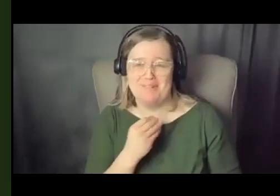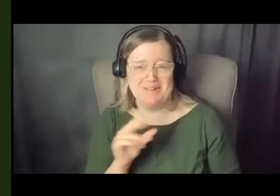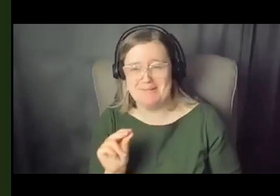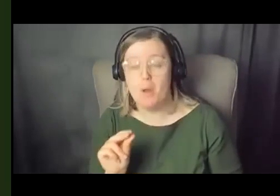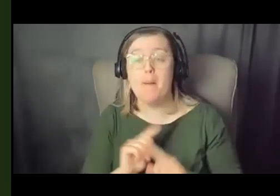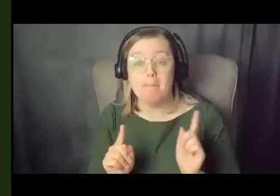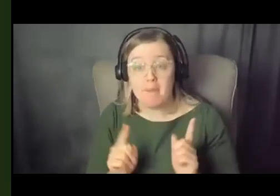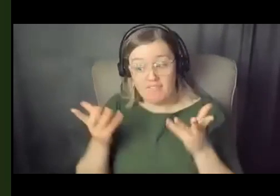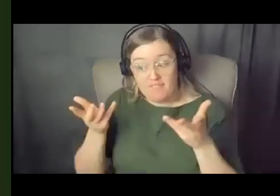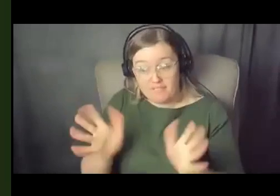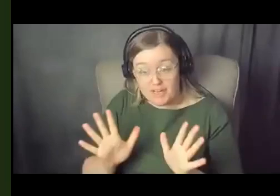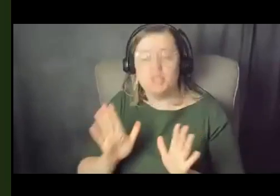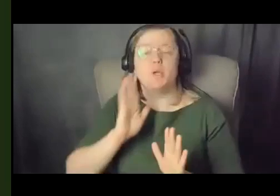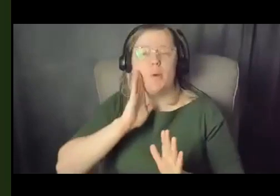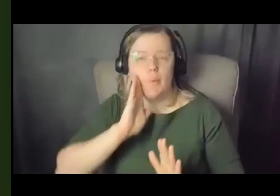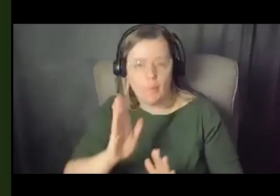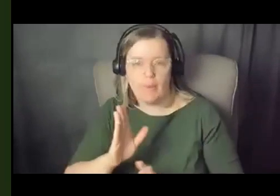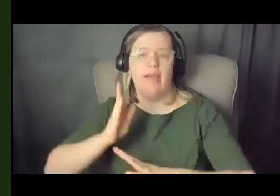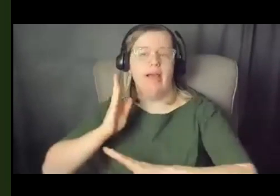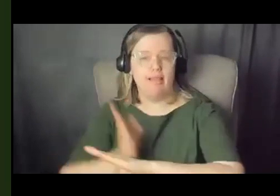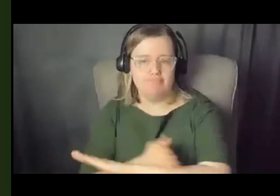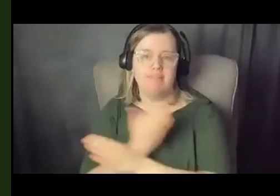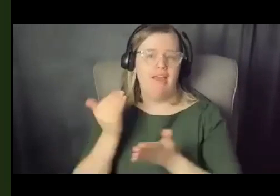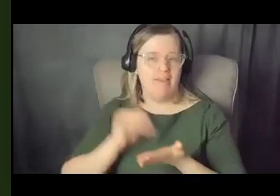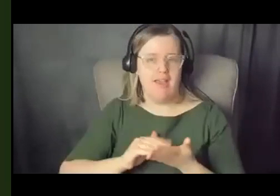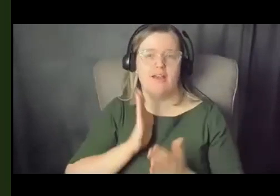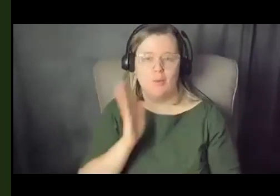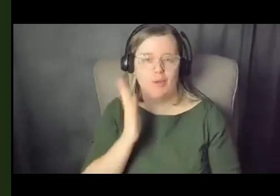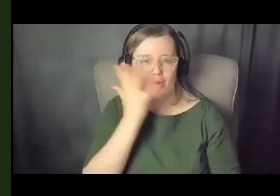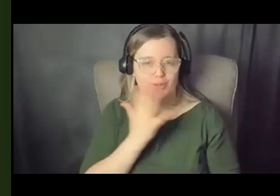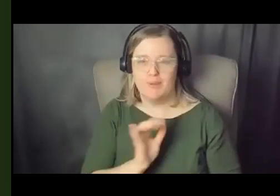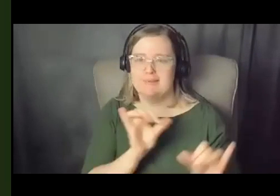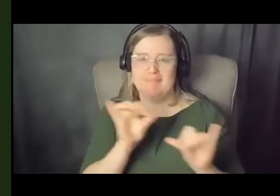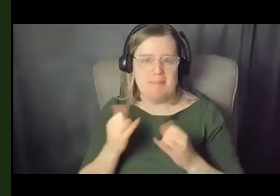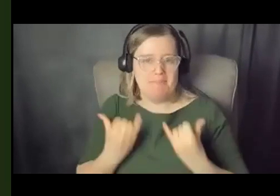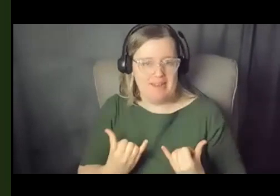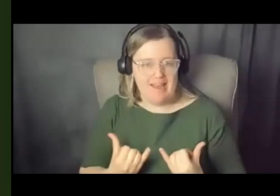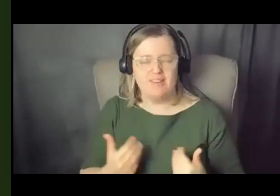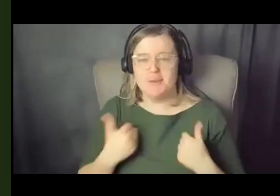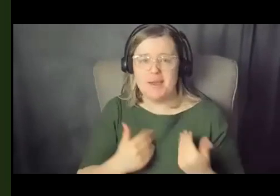will be restored to where it is now. You have pavement and parking stalls and you have a lot of